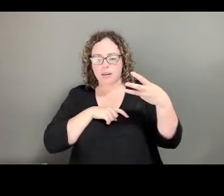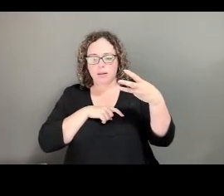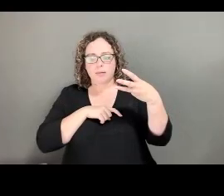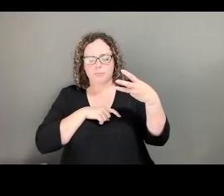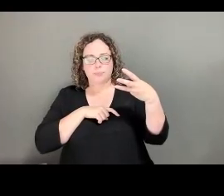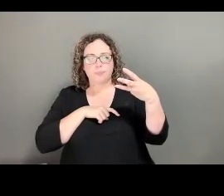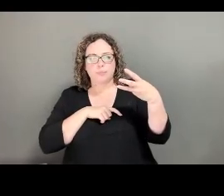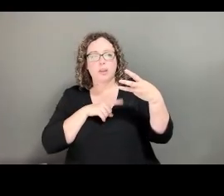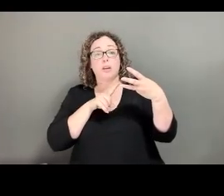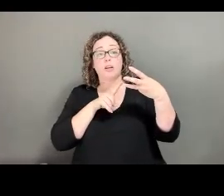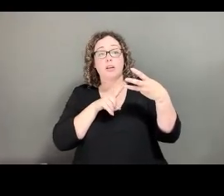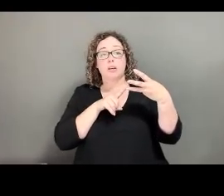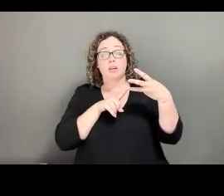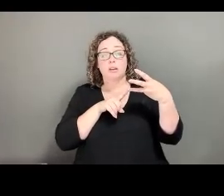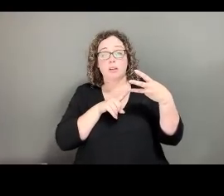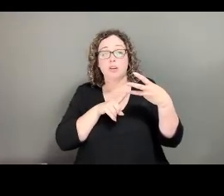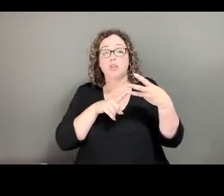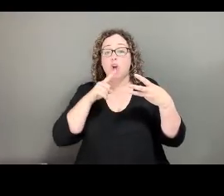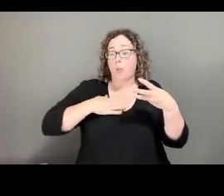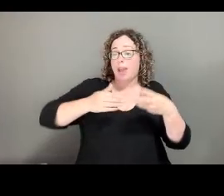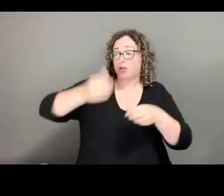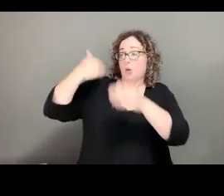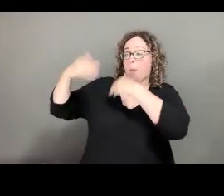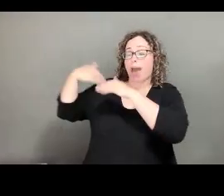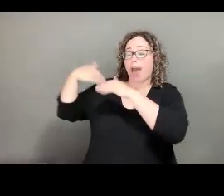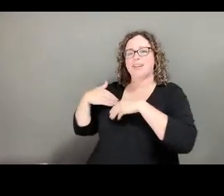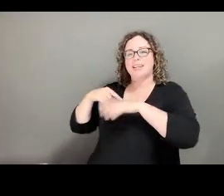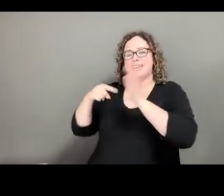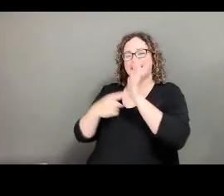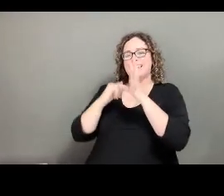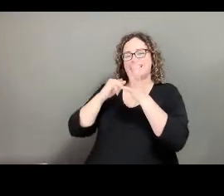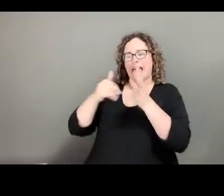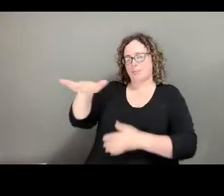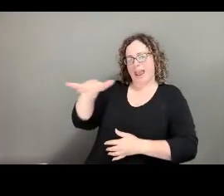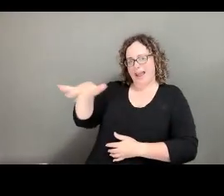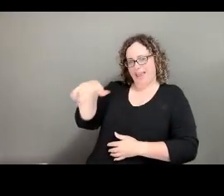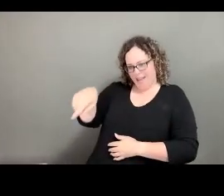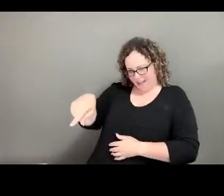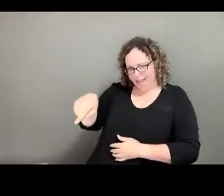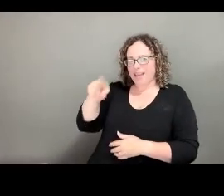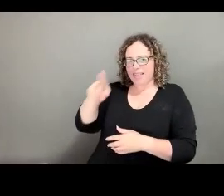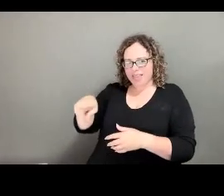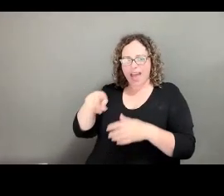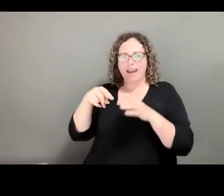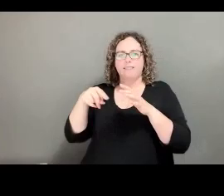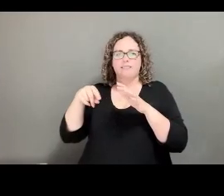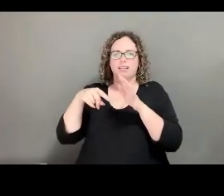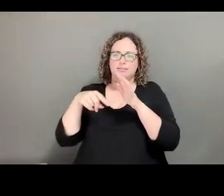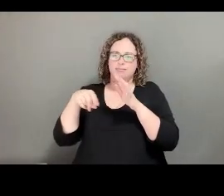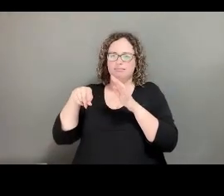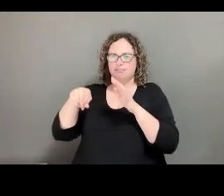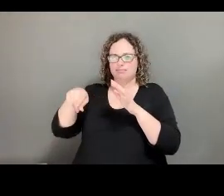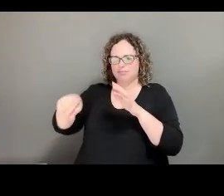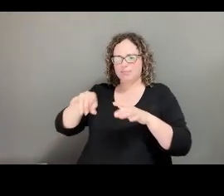is go back and find the thylacine, because they went extinct. Because people can be awful and, No, they're not.